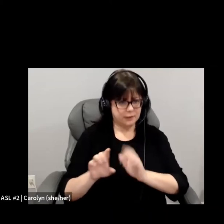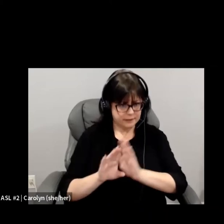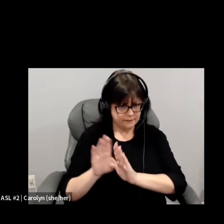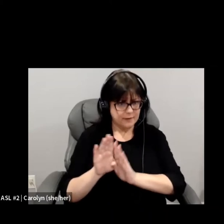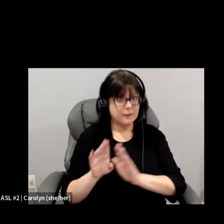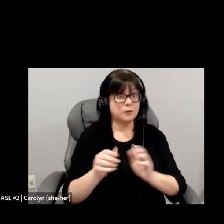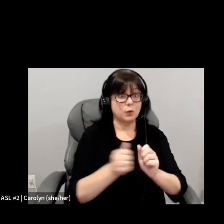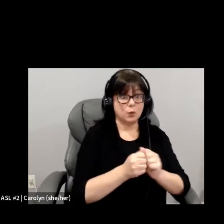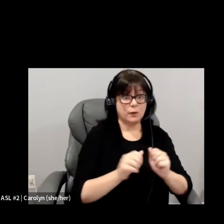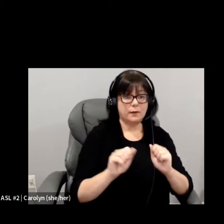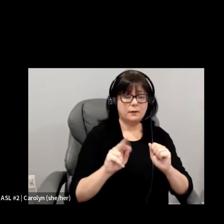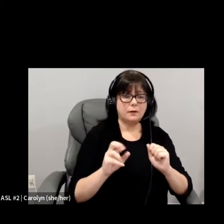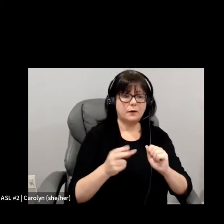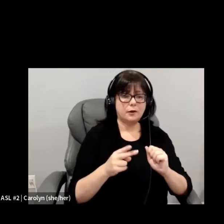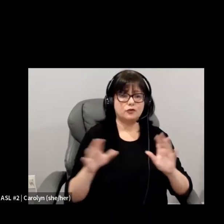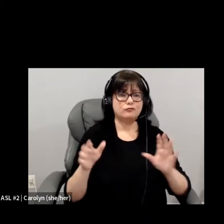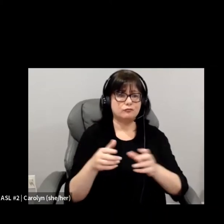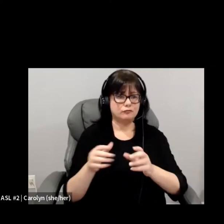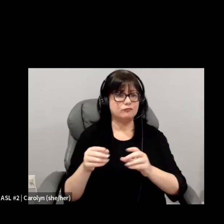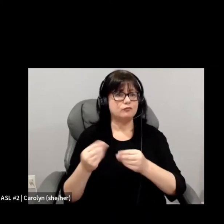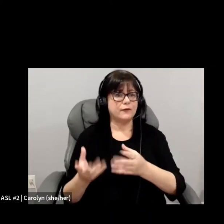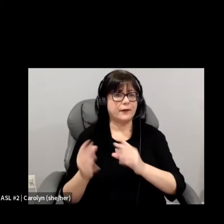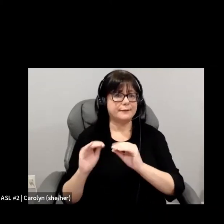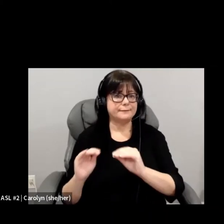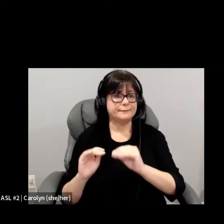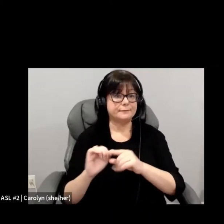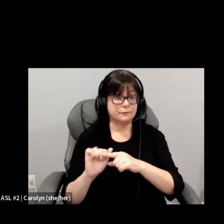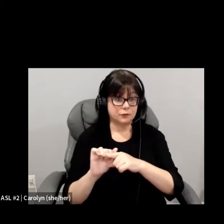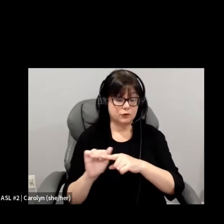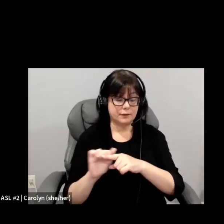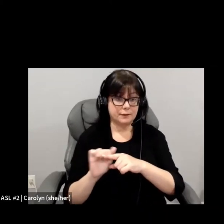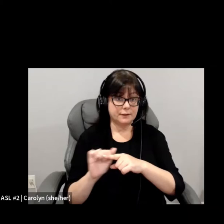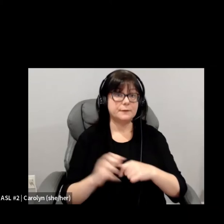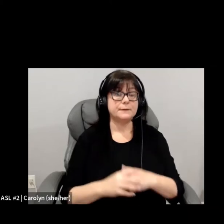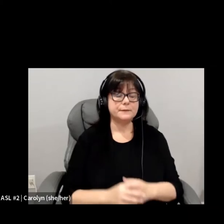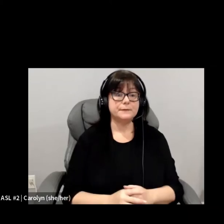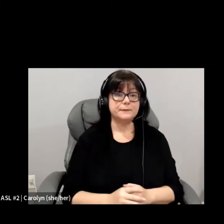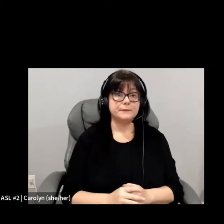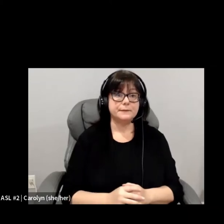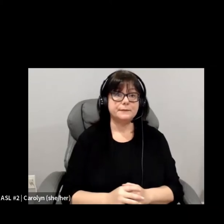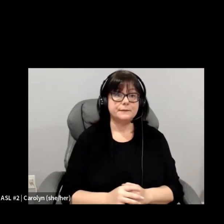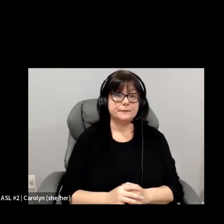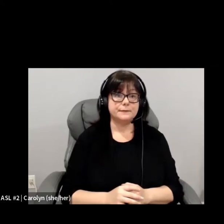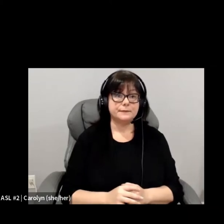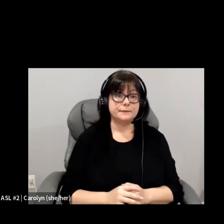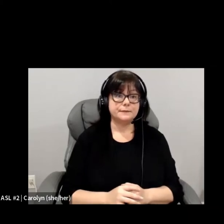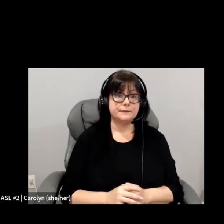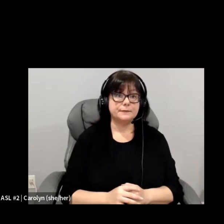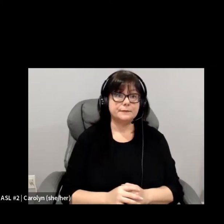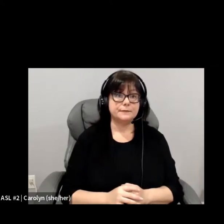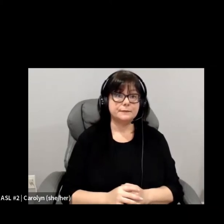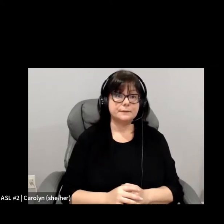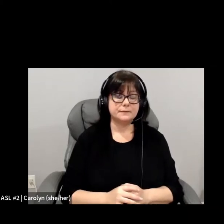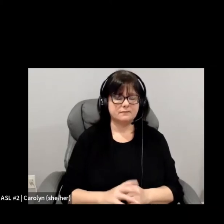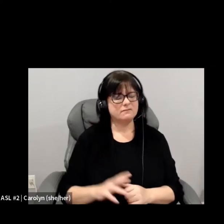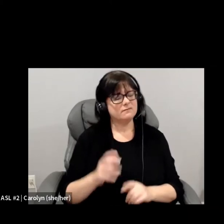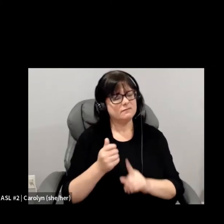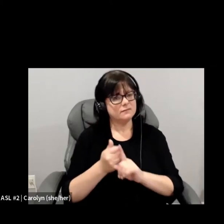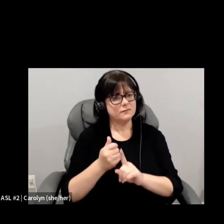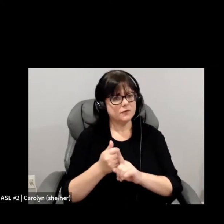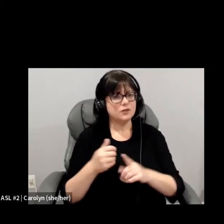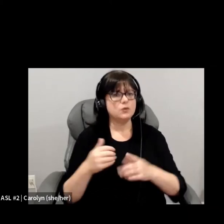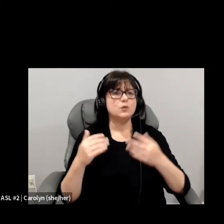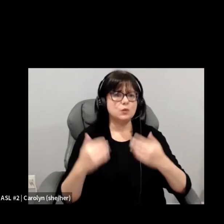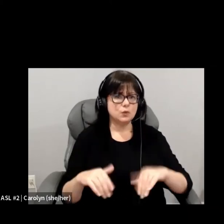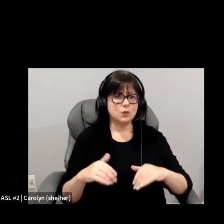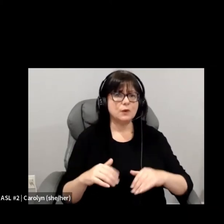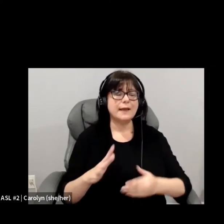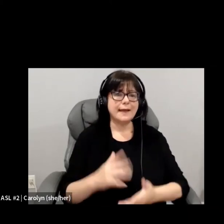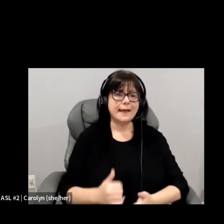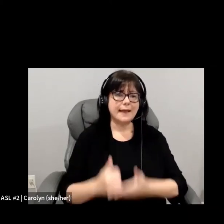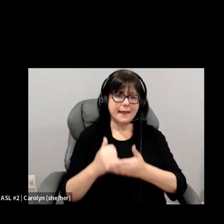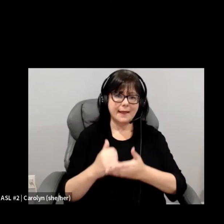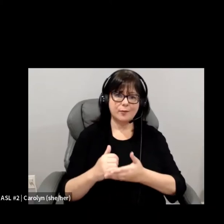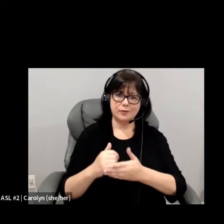AND BRINGING US SOME GREAT PASSIONATE YOUNG TALENTED LAWYERS.